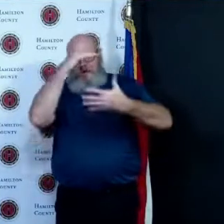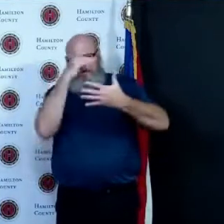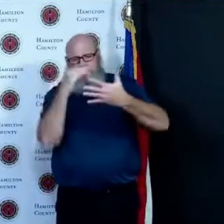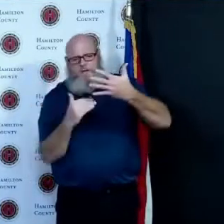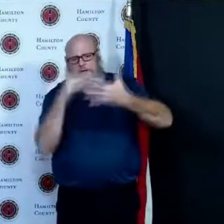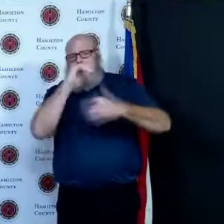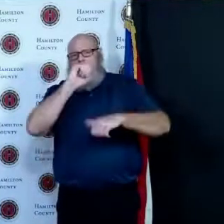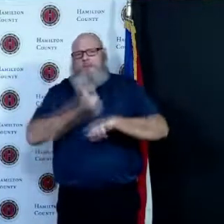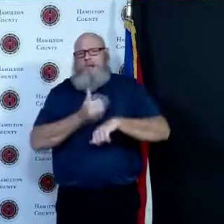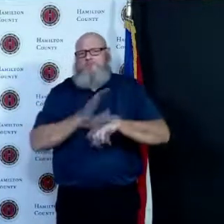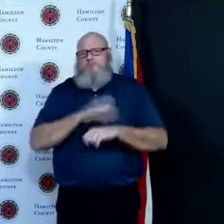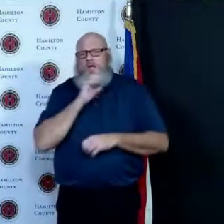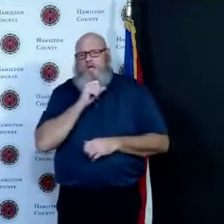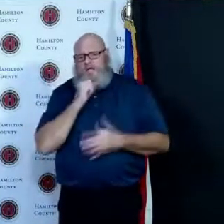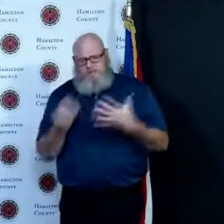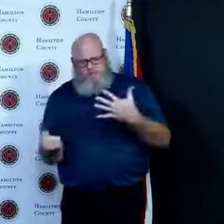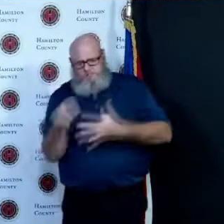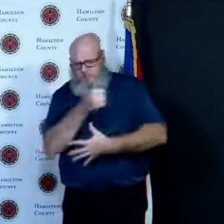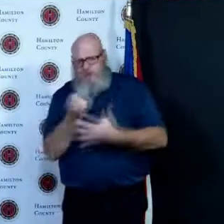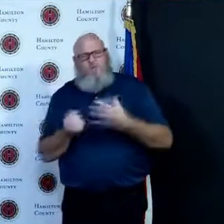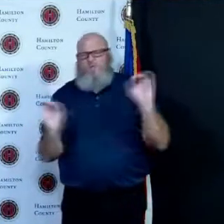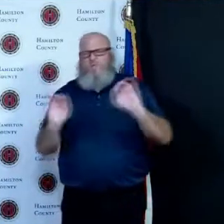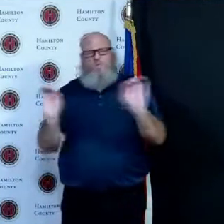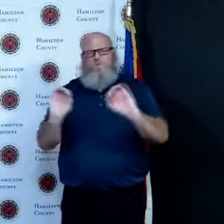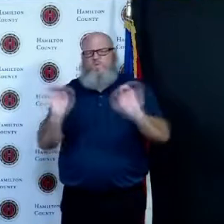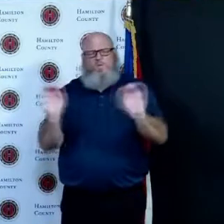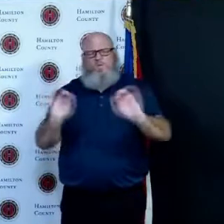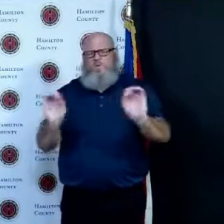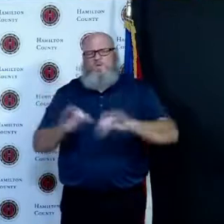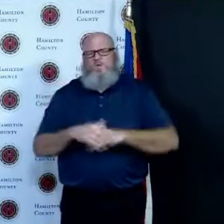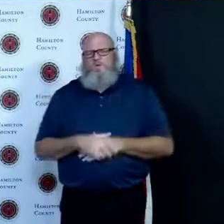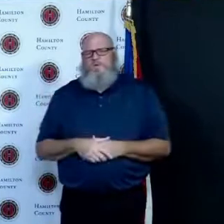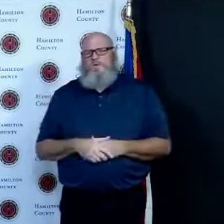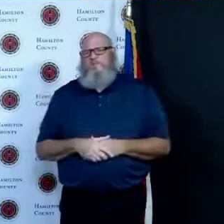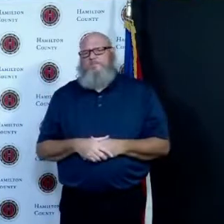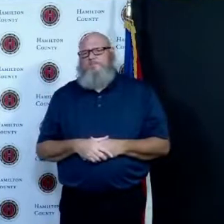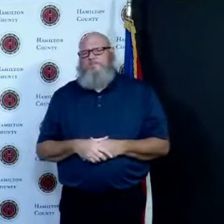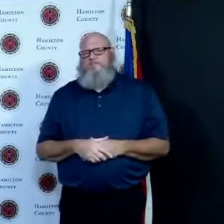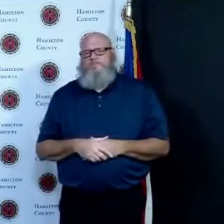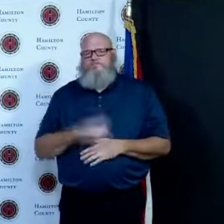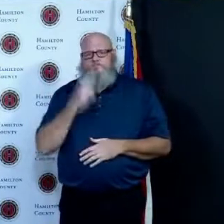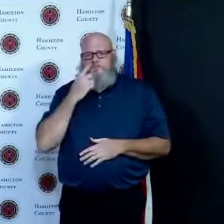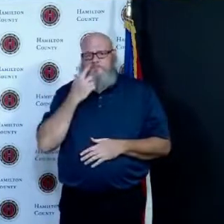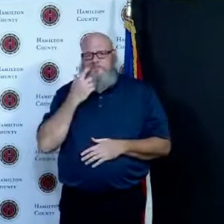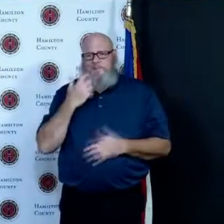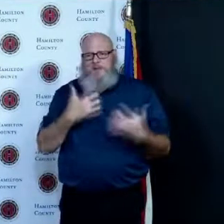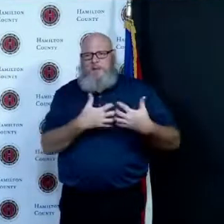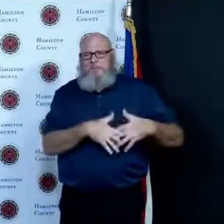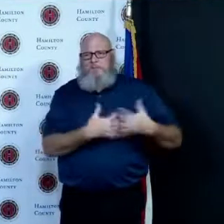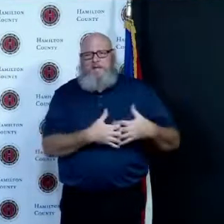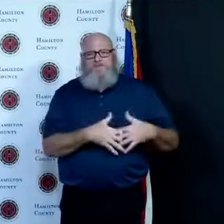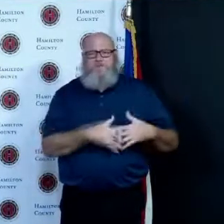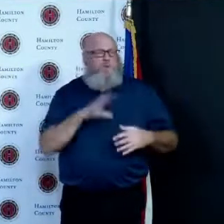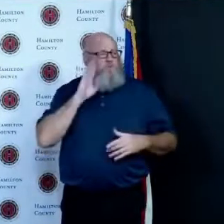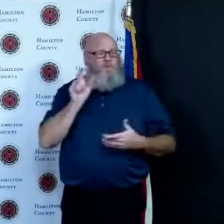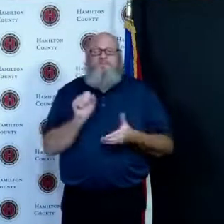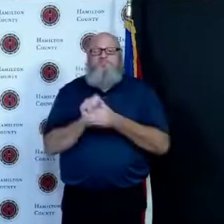priority given so it goes into a machine it picks a number randomly then out of that 80 plus that's